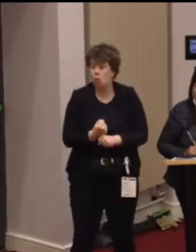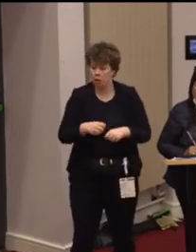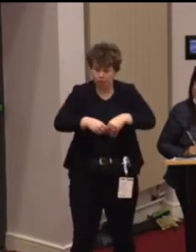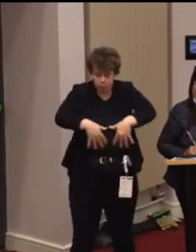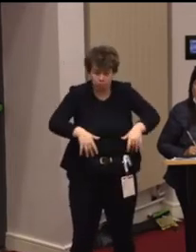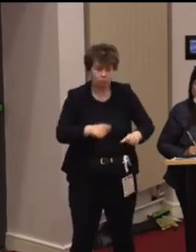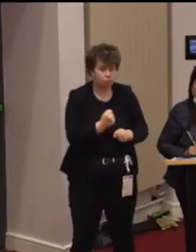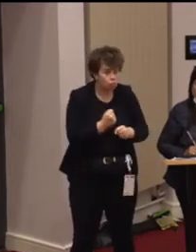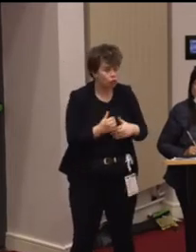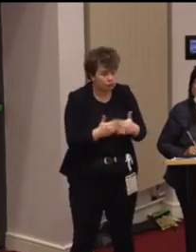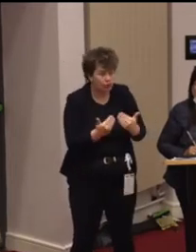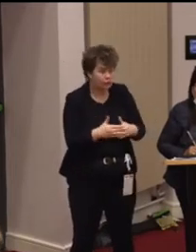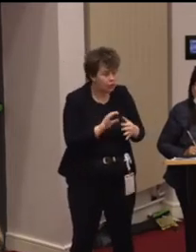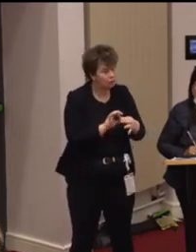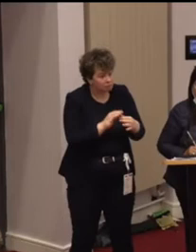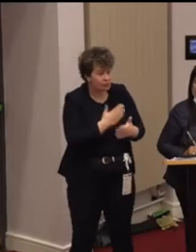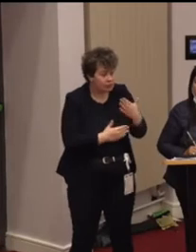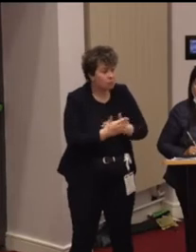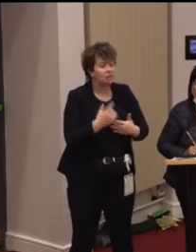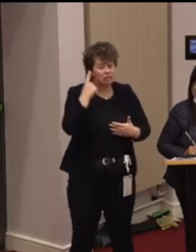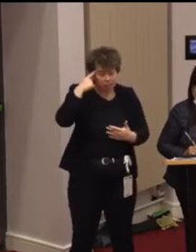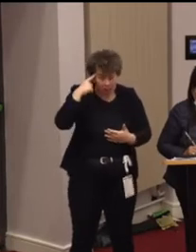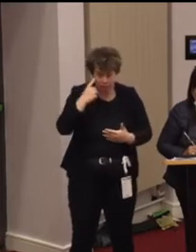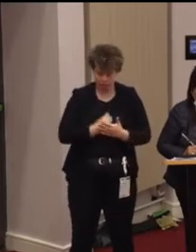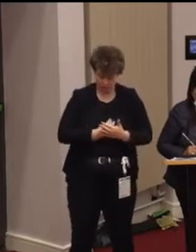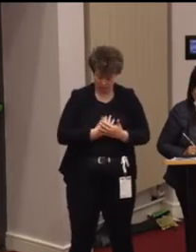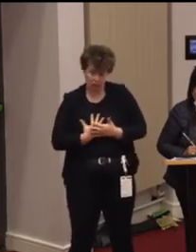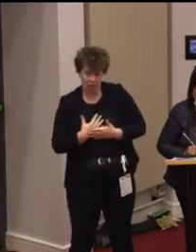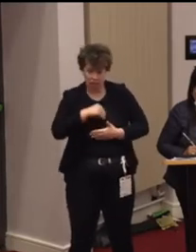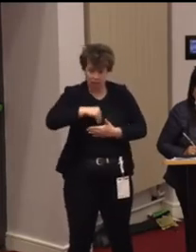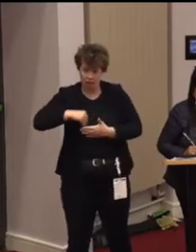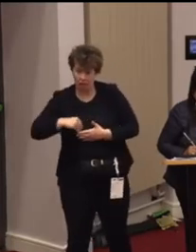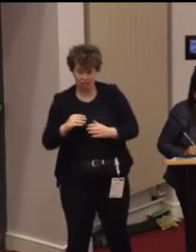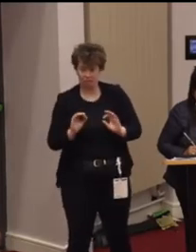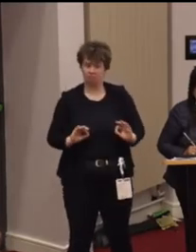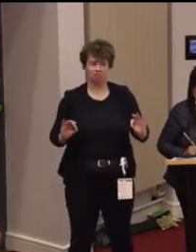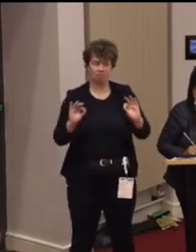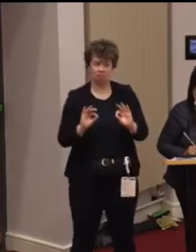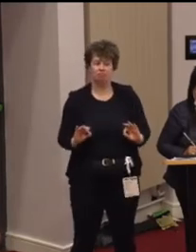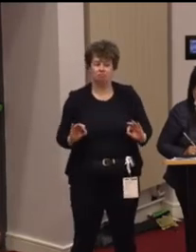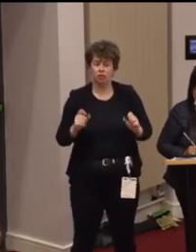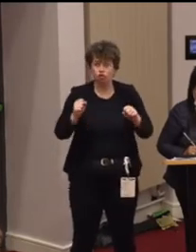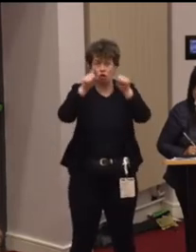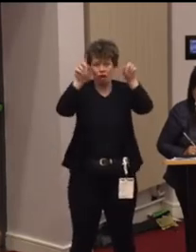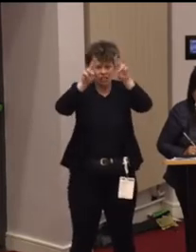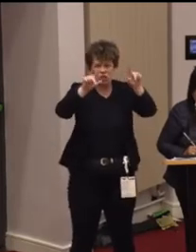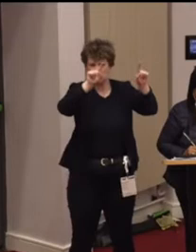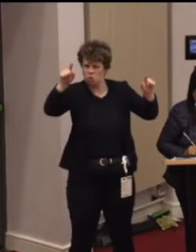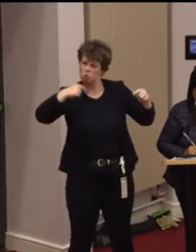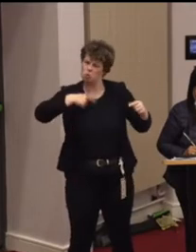disabilities, the government and other multi stakeholders. The existing framework structures